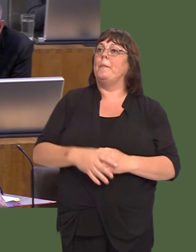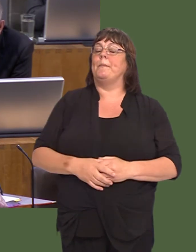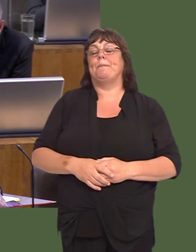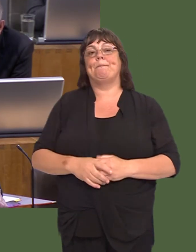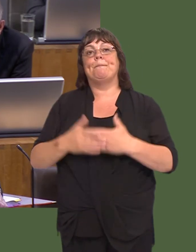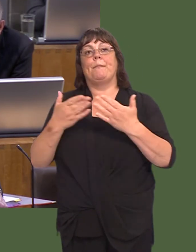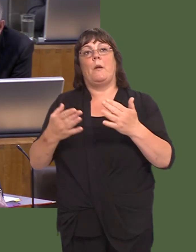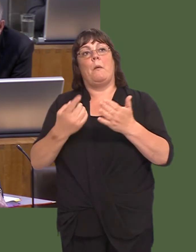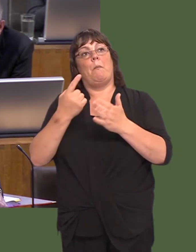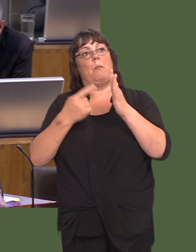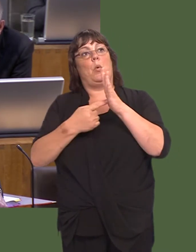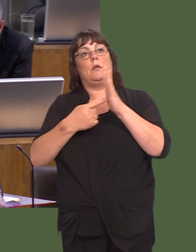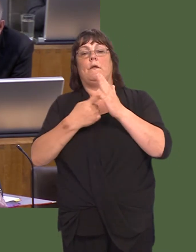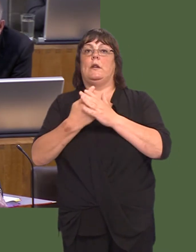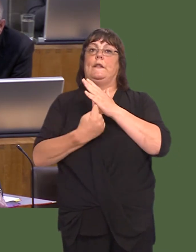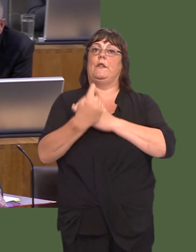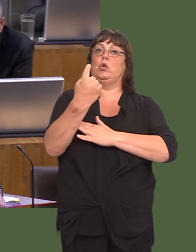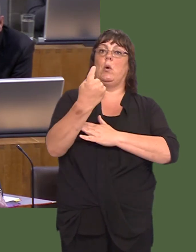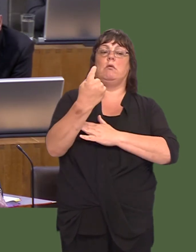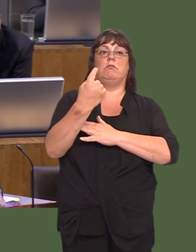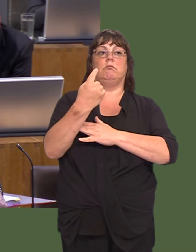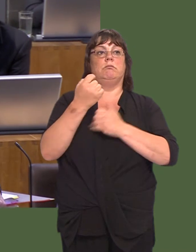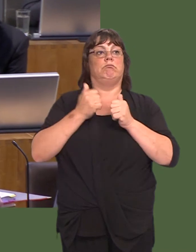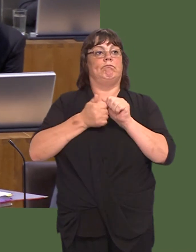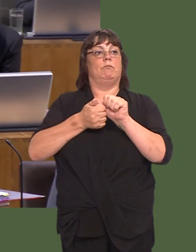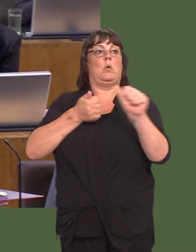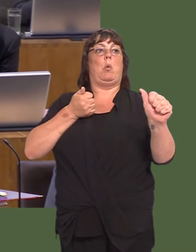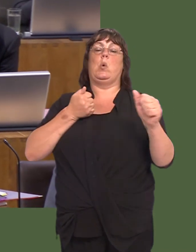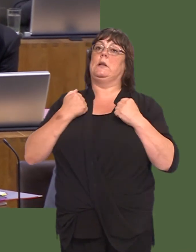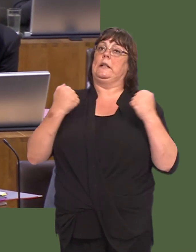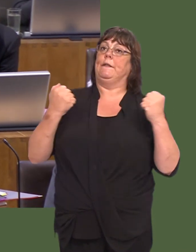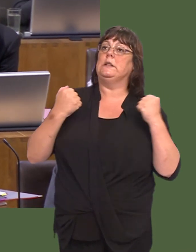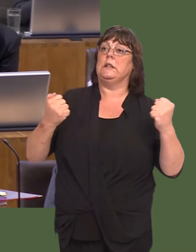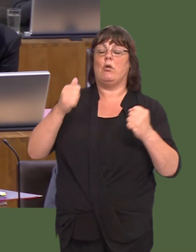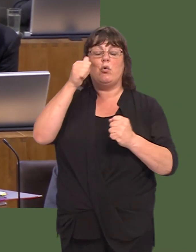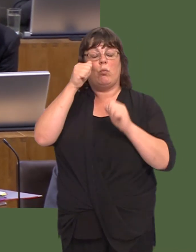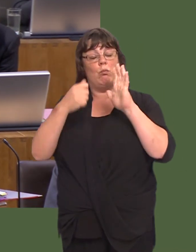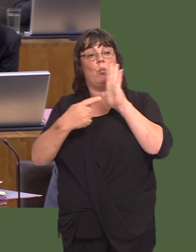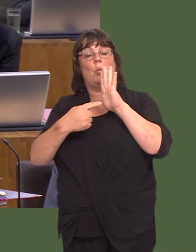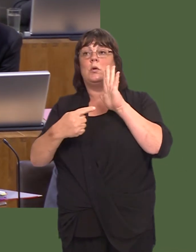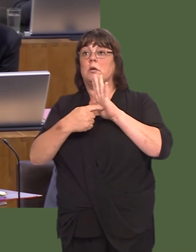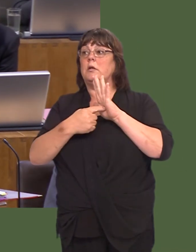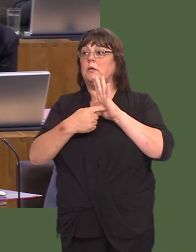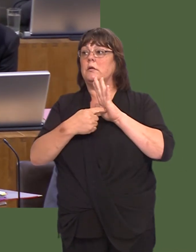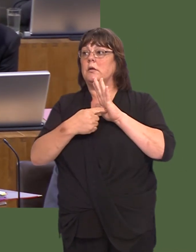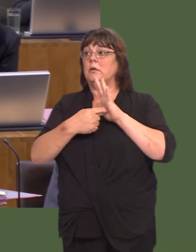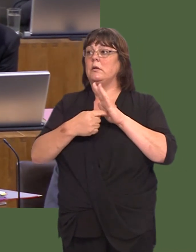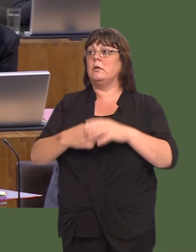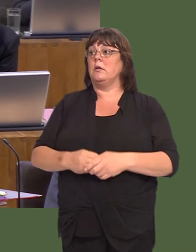And, of course, in terms of the importance of individual physical activity, I know how important this is, and I know, indeed, that the Member for Newport East has spent the